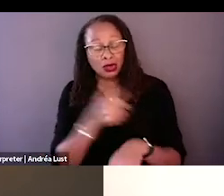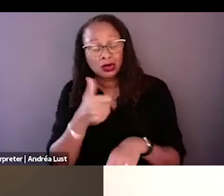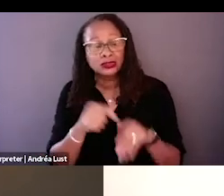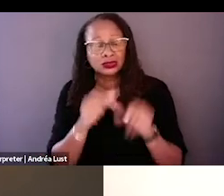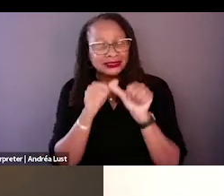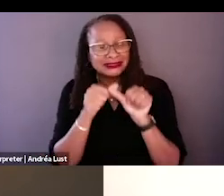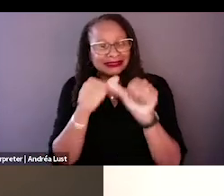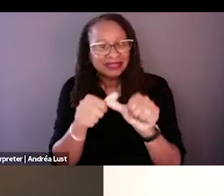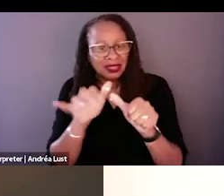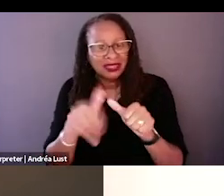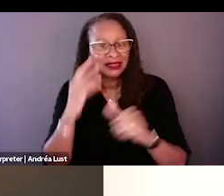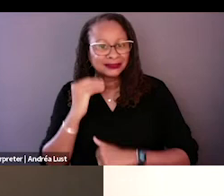minutes.